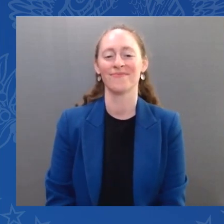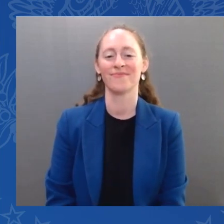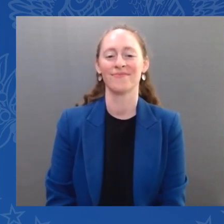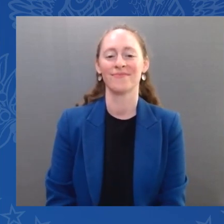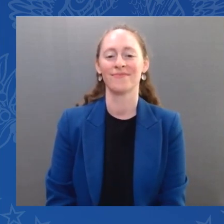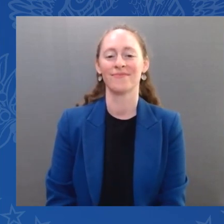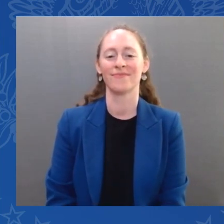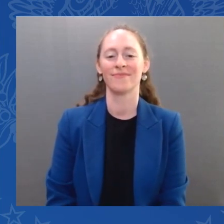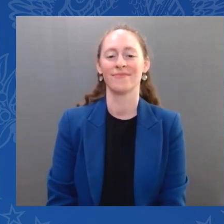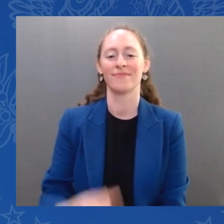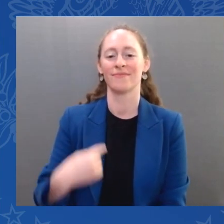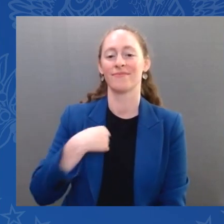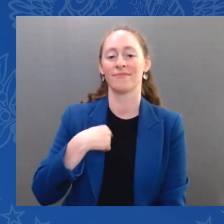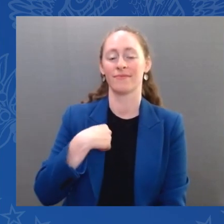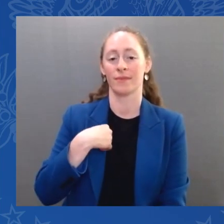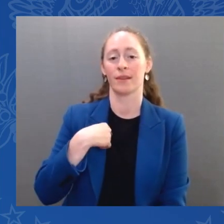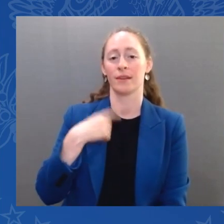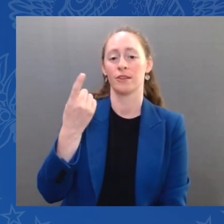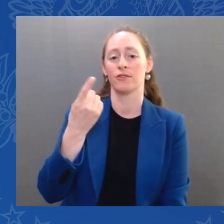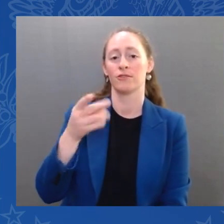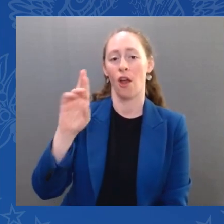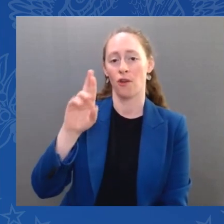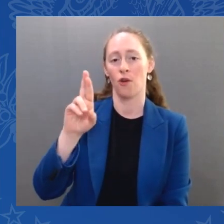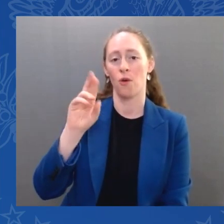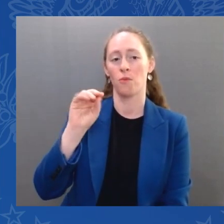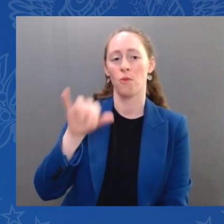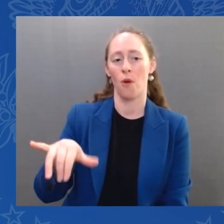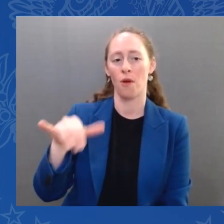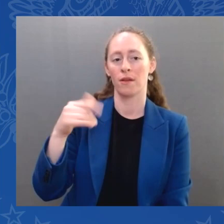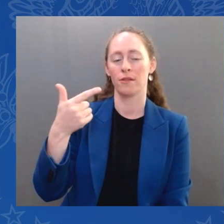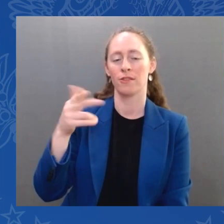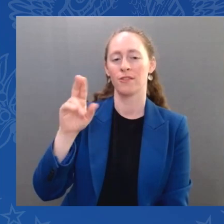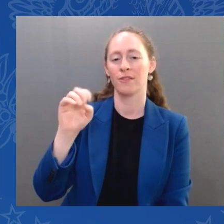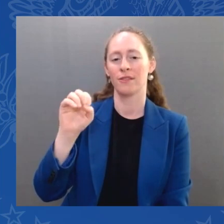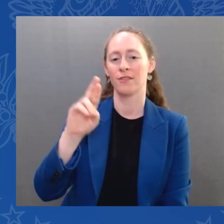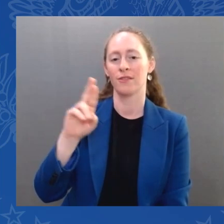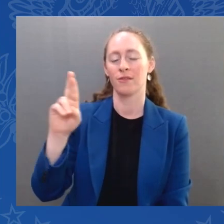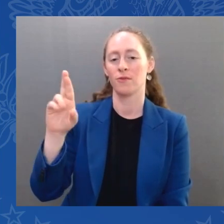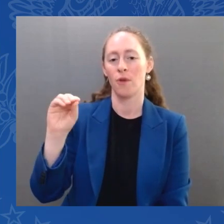And most importantly, I'm a born and raised value. It is an honor to be here